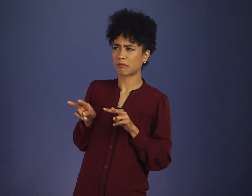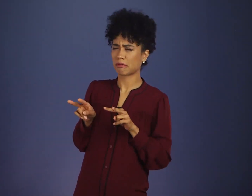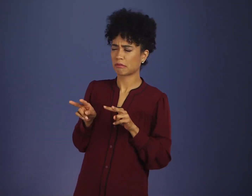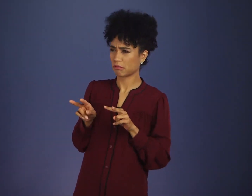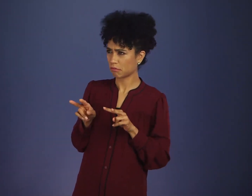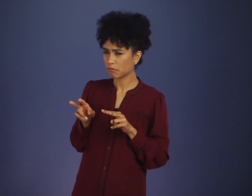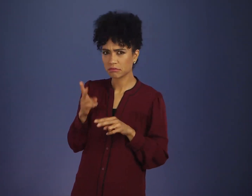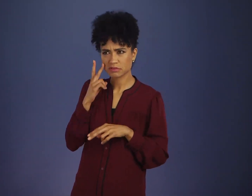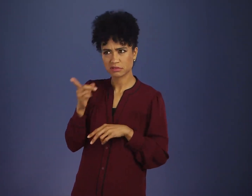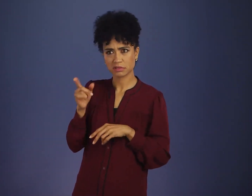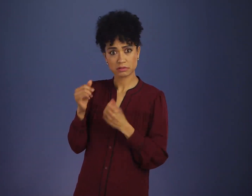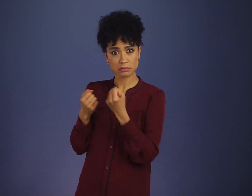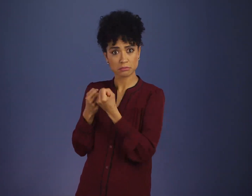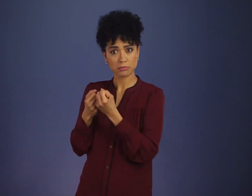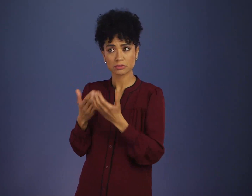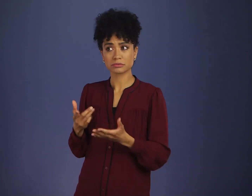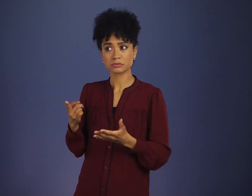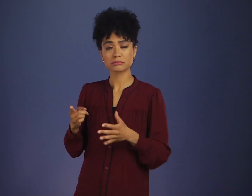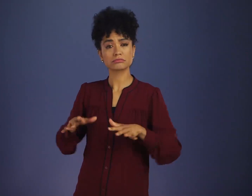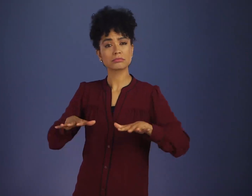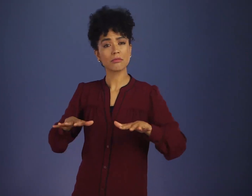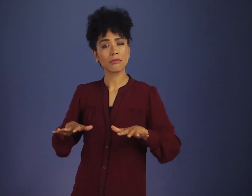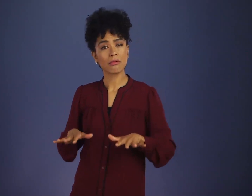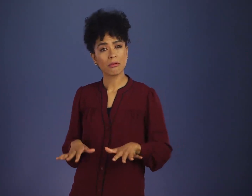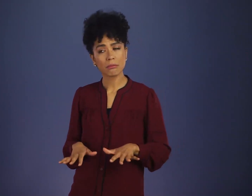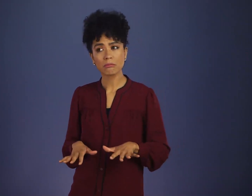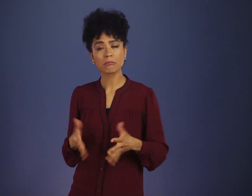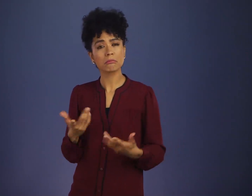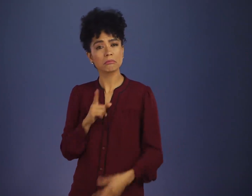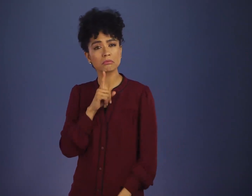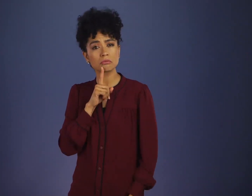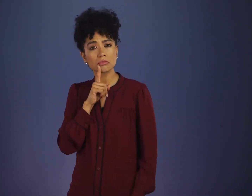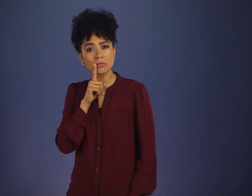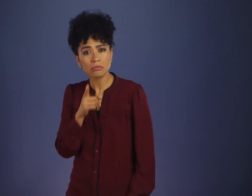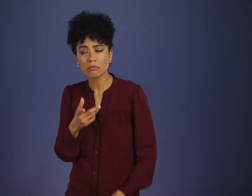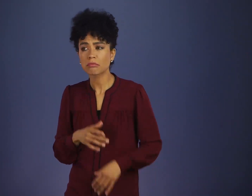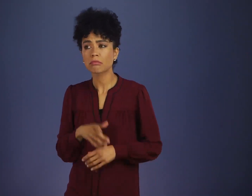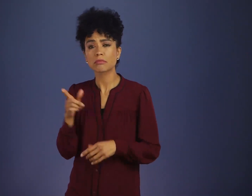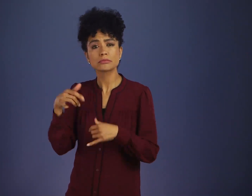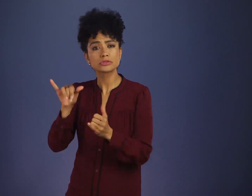This calm, yet realistic, stocktaking is immensely reassuring.